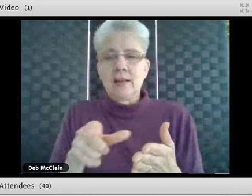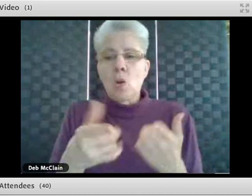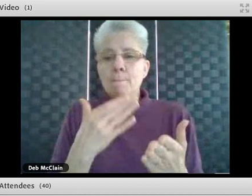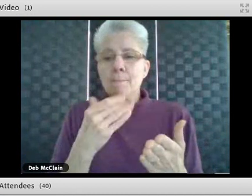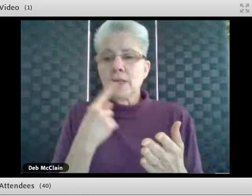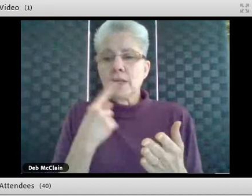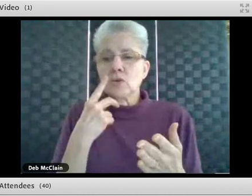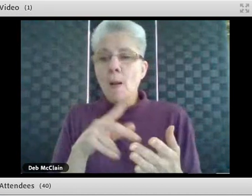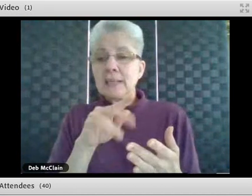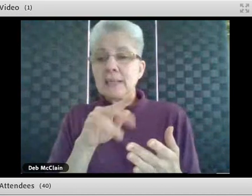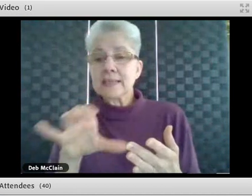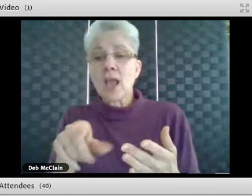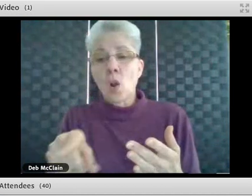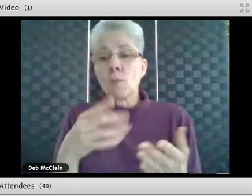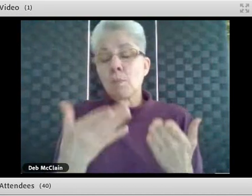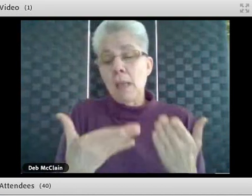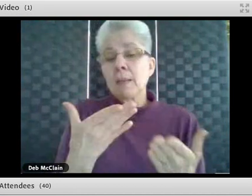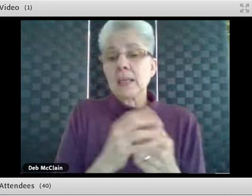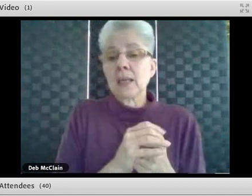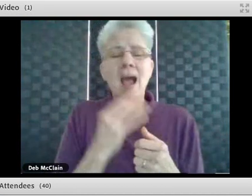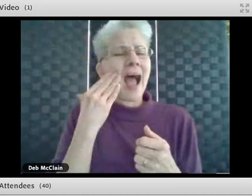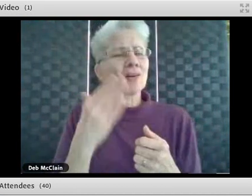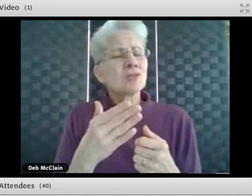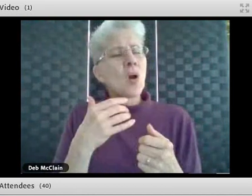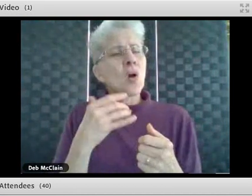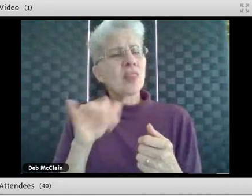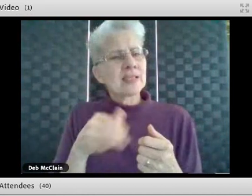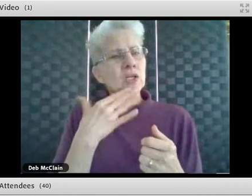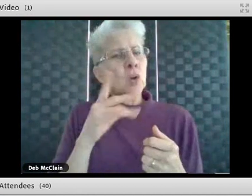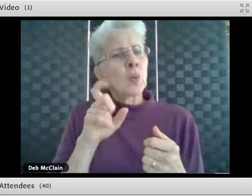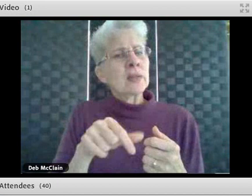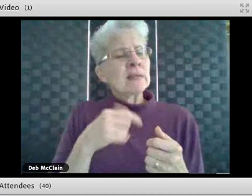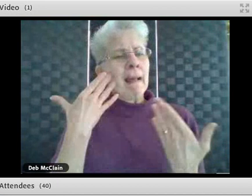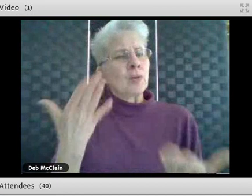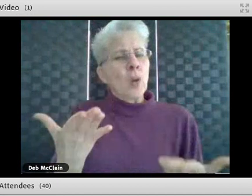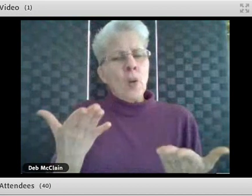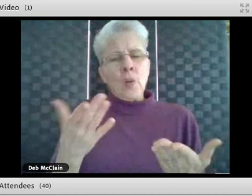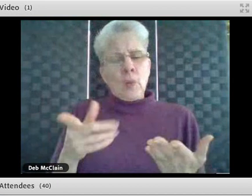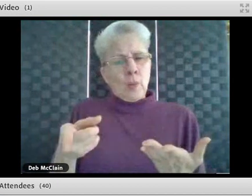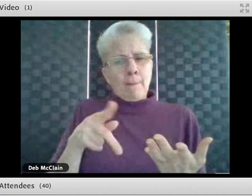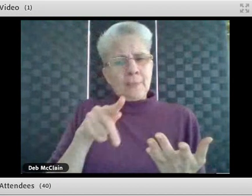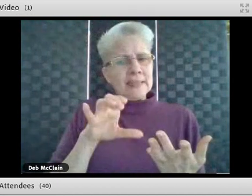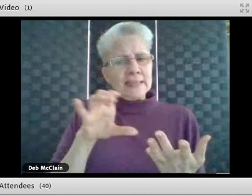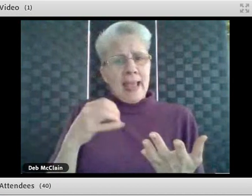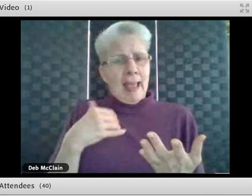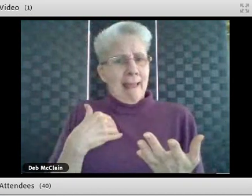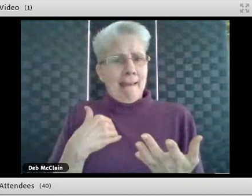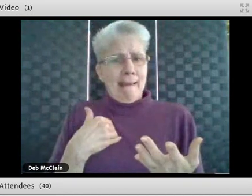Okay, yeah. I don't know. That's a good question. I don't know if PCC has any specific recommen--